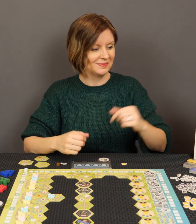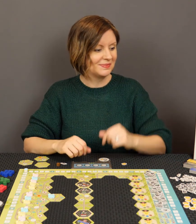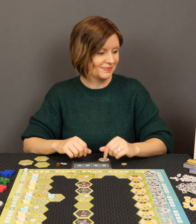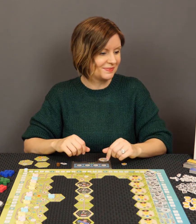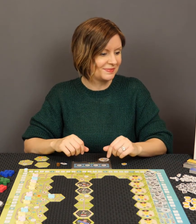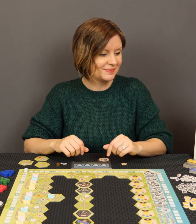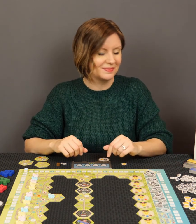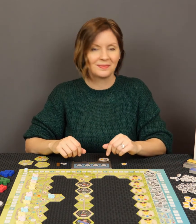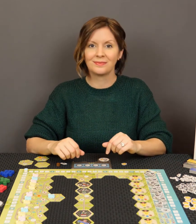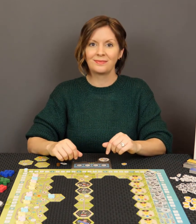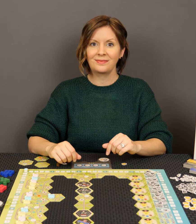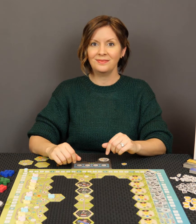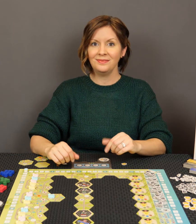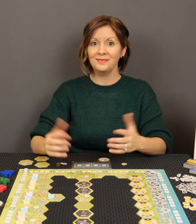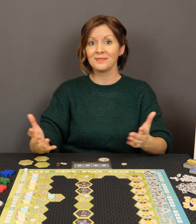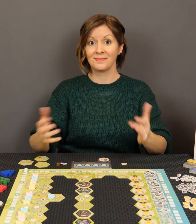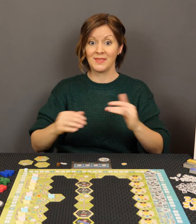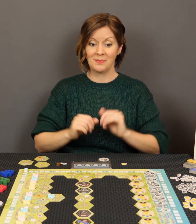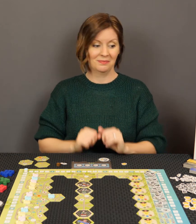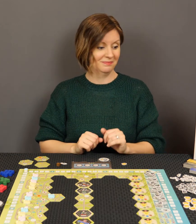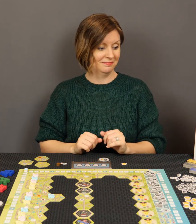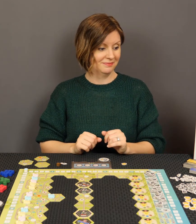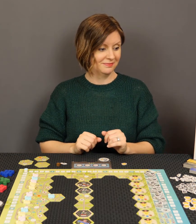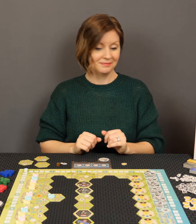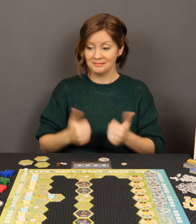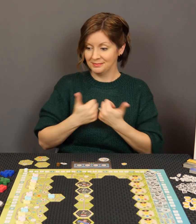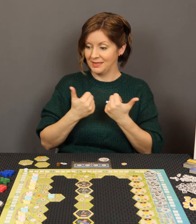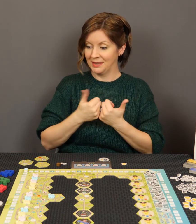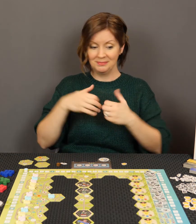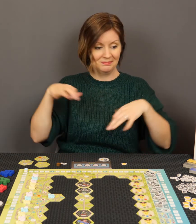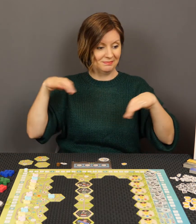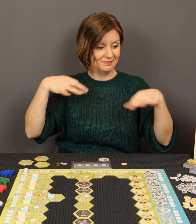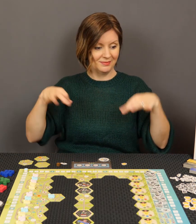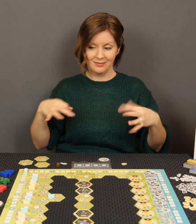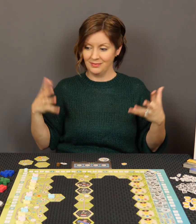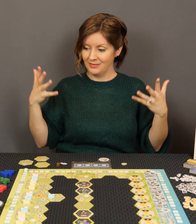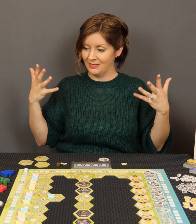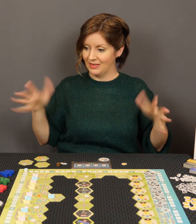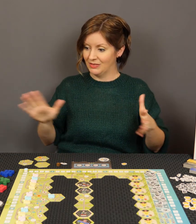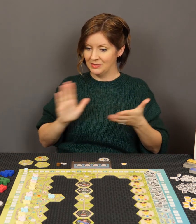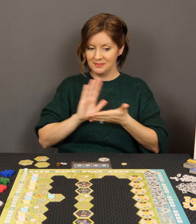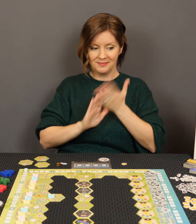Well, that’s it for explaining Whistle Stop.